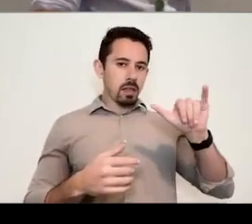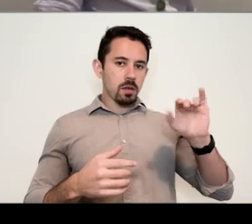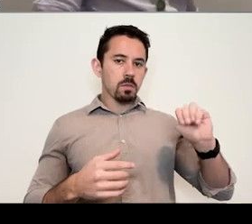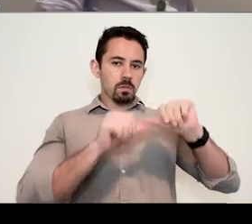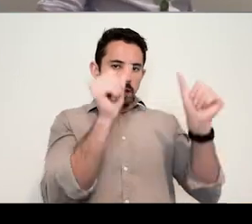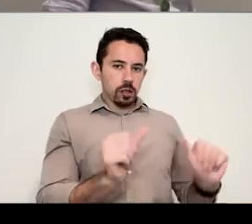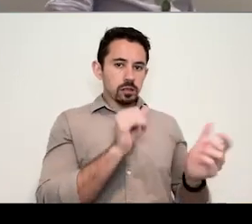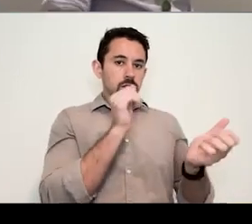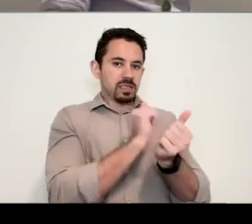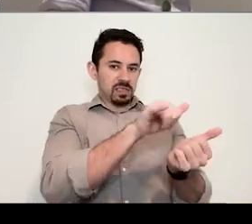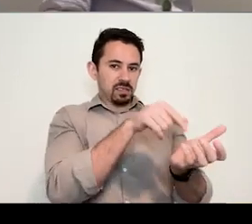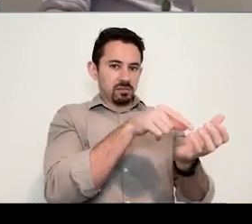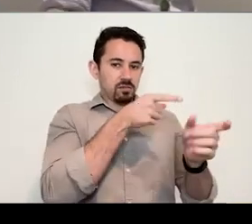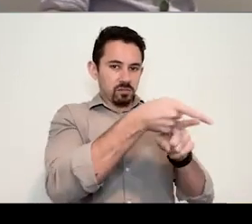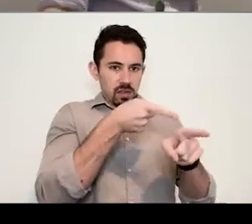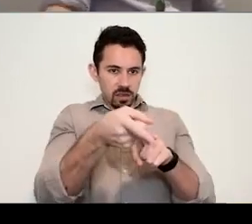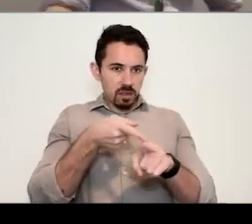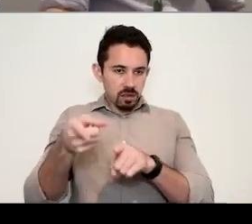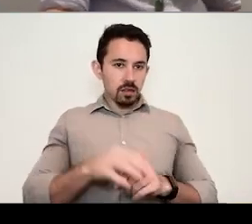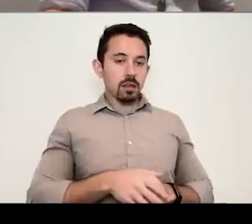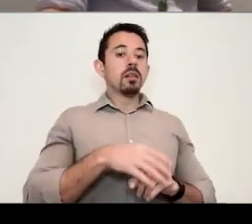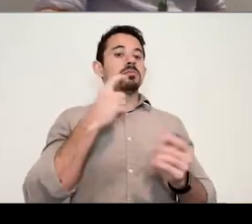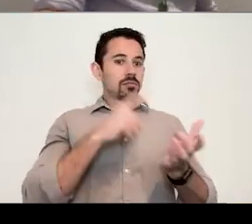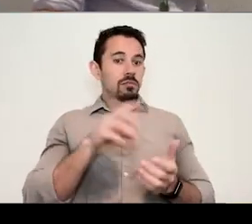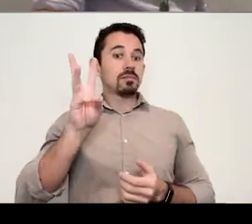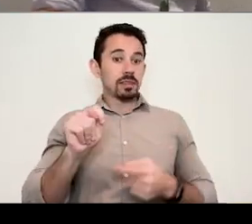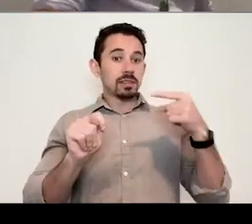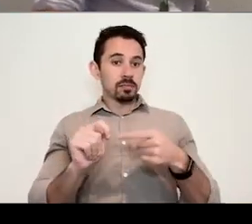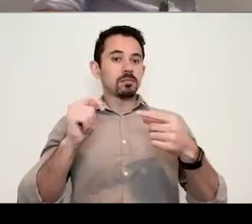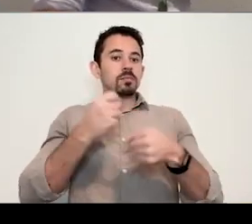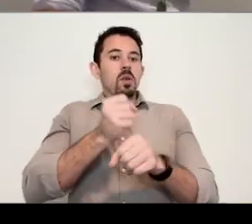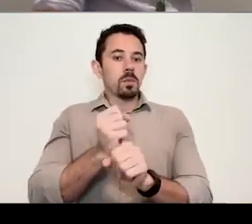also performed Congo red colony morphologies with these strains. The wild type formed a